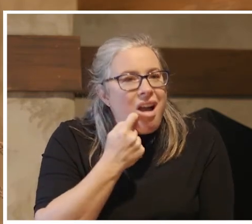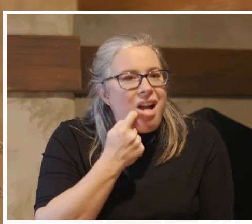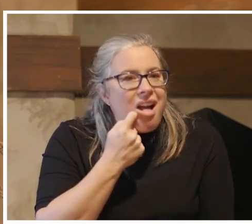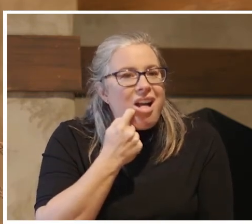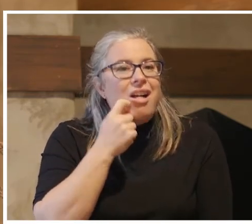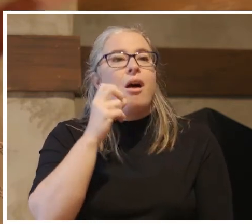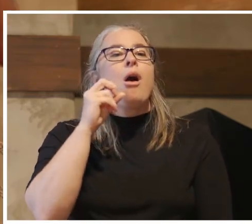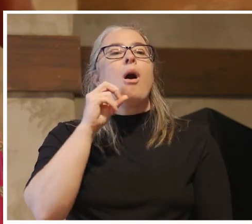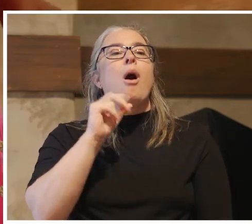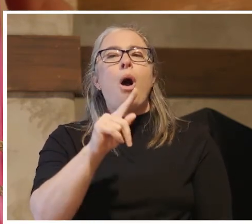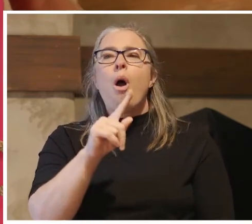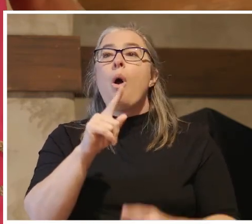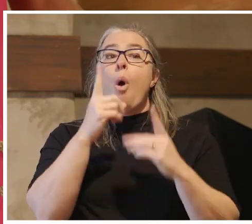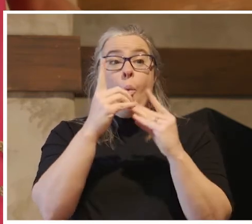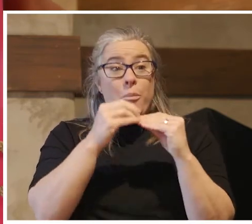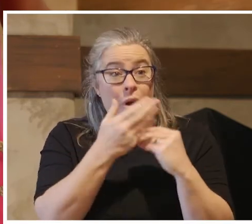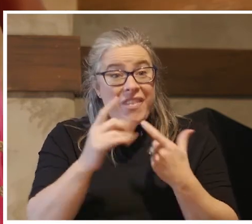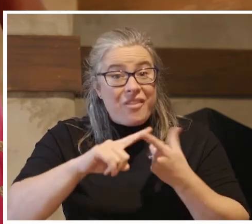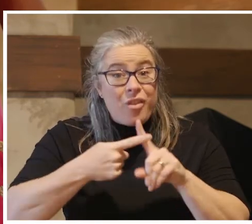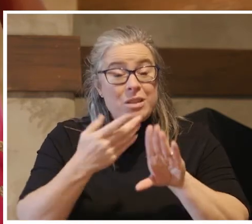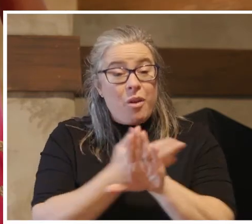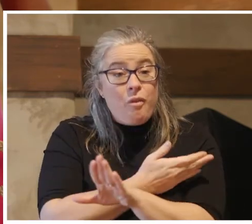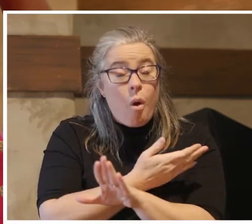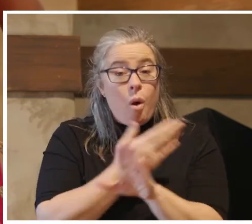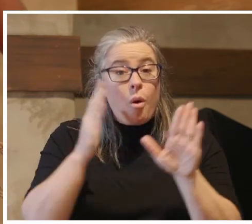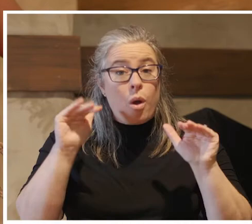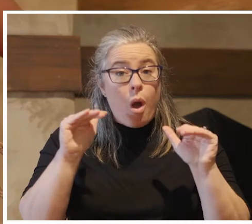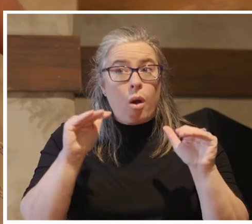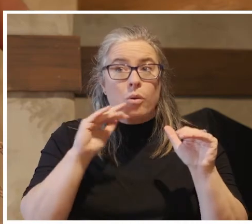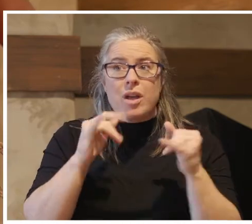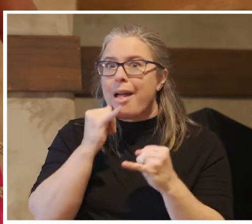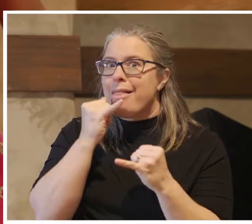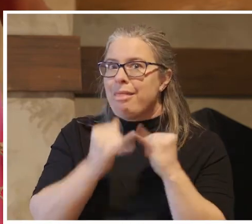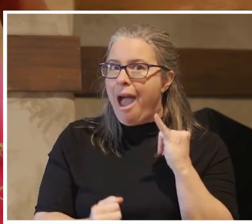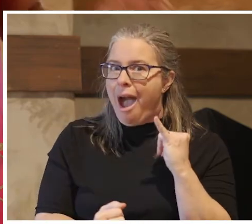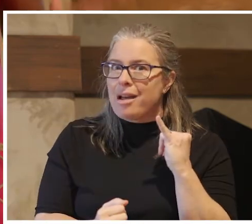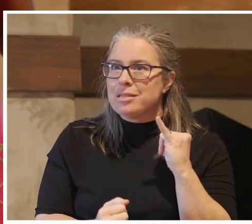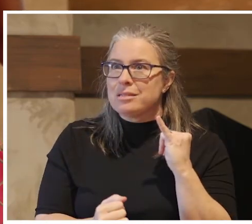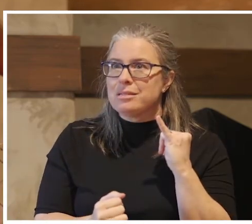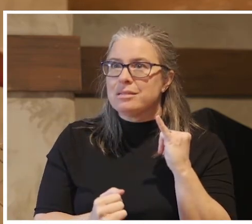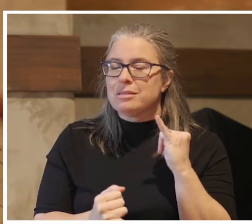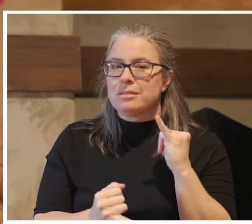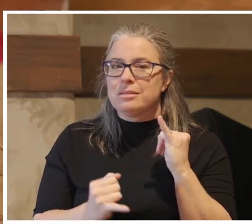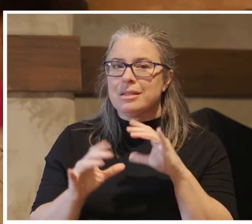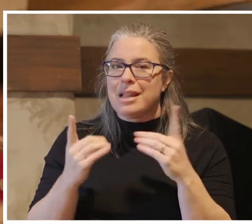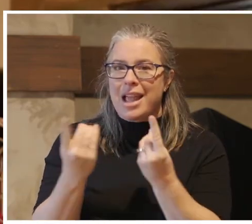Oh, one more thing friends, before you go, 'cause we're on our last activity for the day.